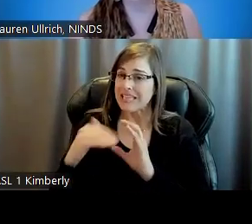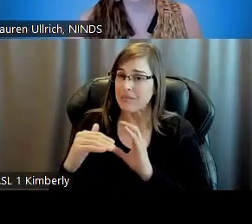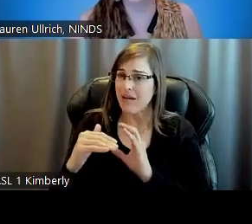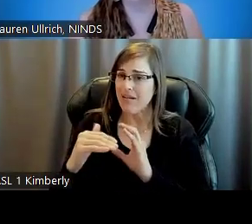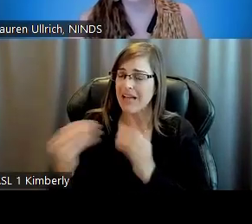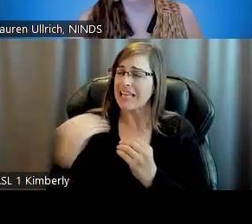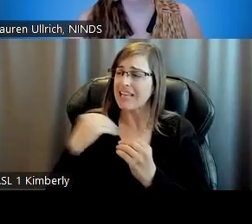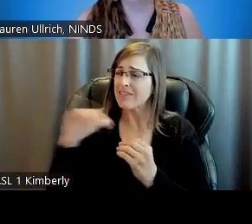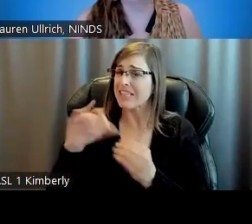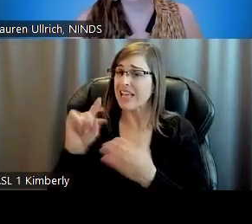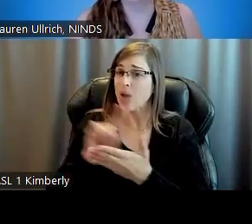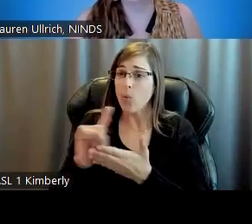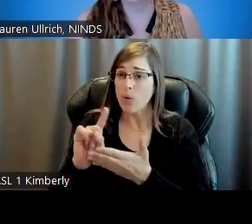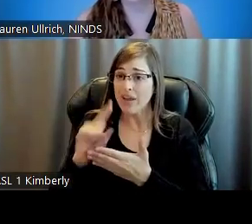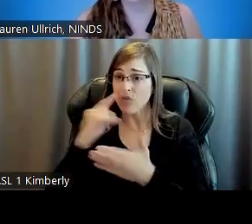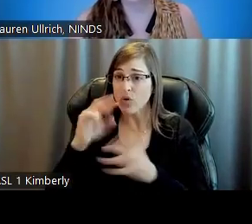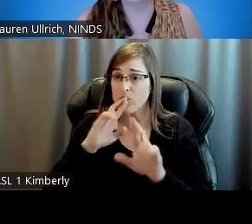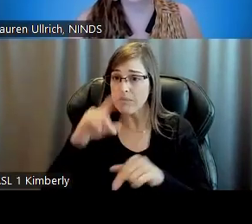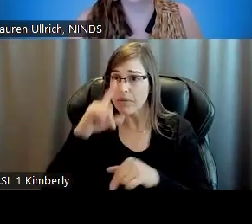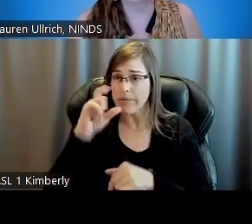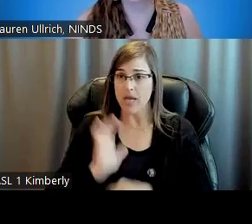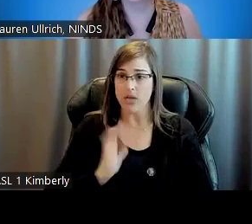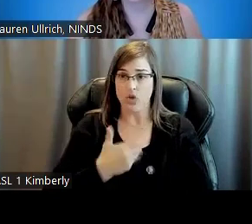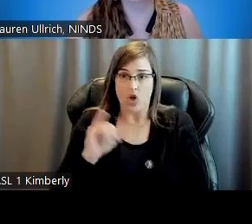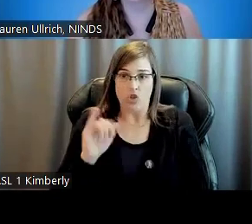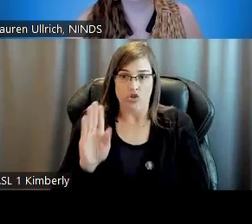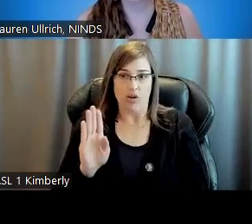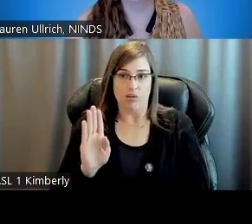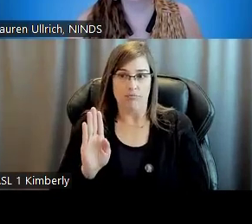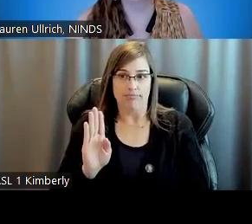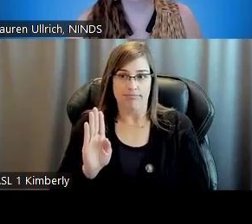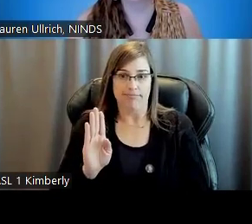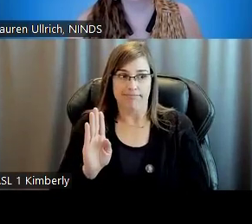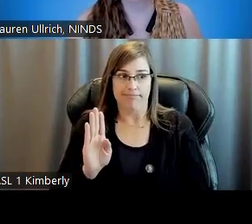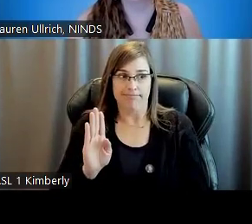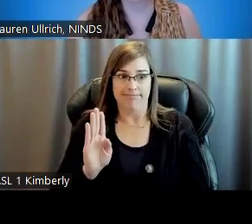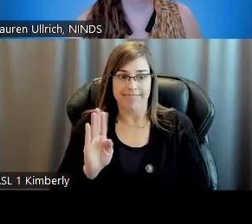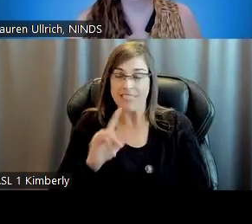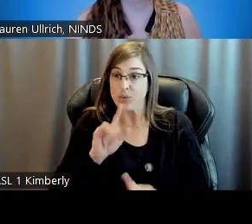because our job is basically answering e-mails.